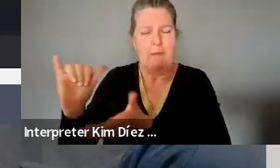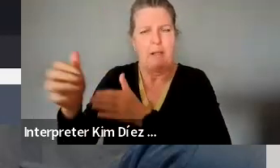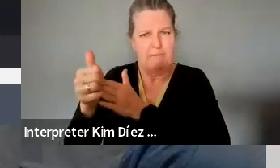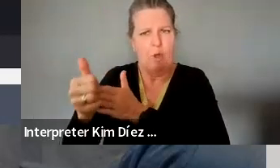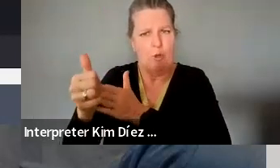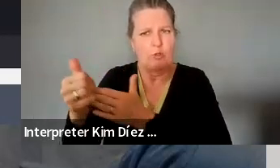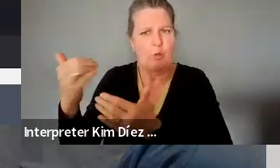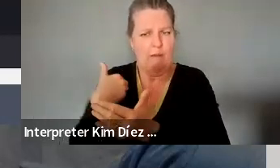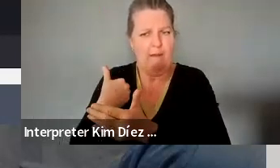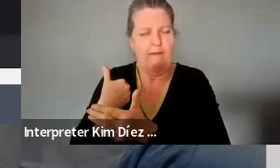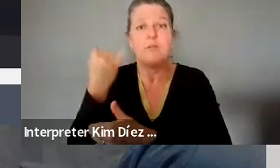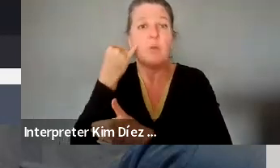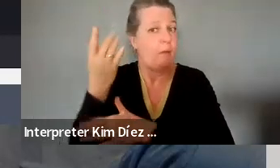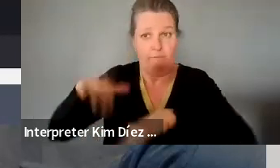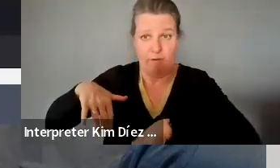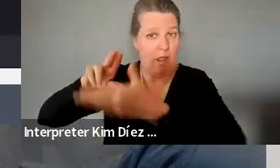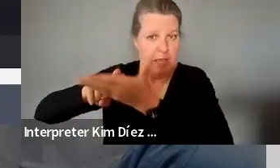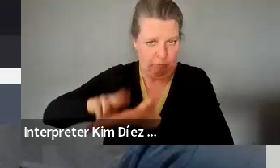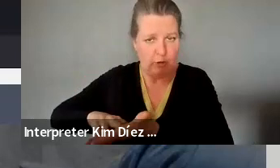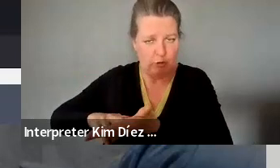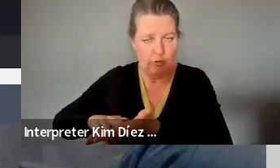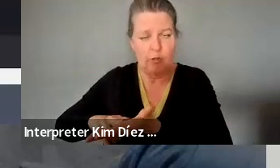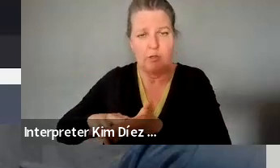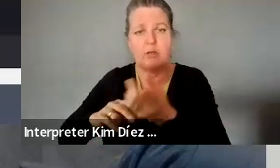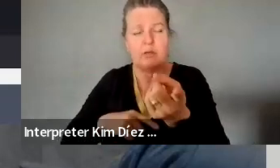So you'd register right there. I've already got some login information,